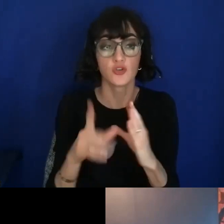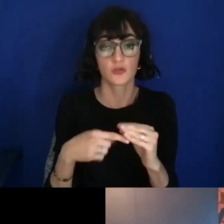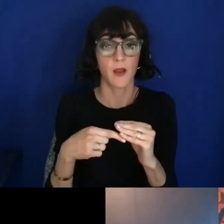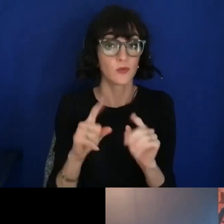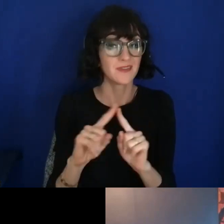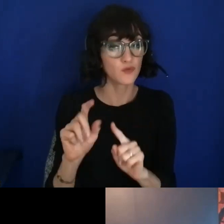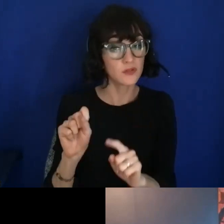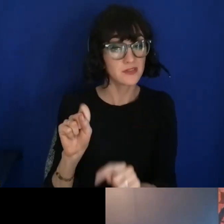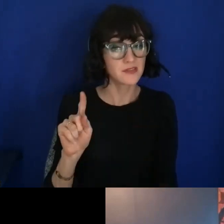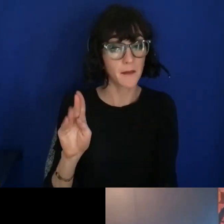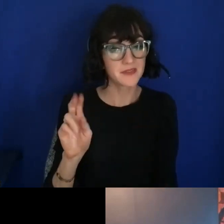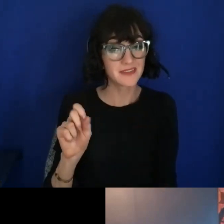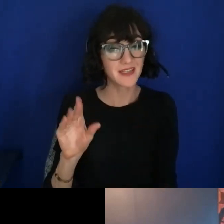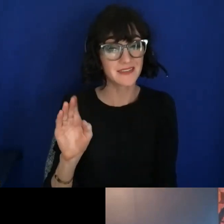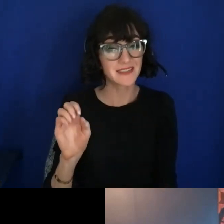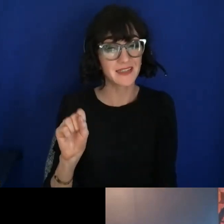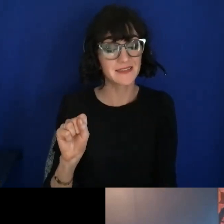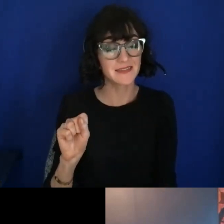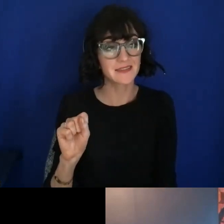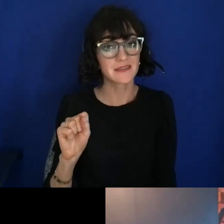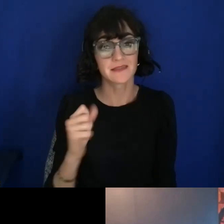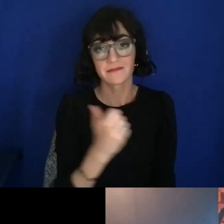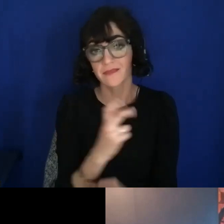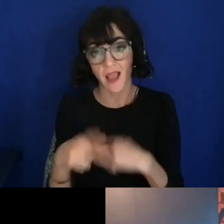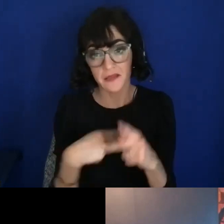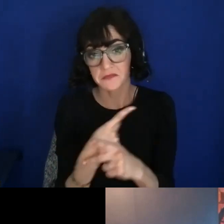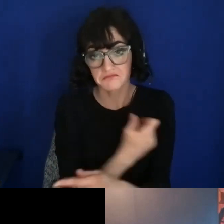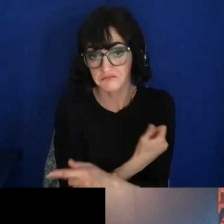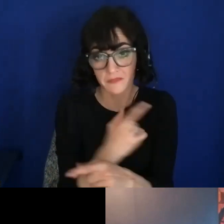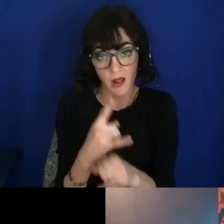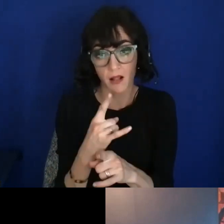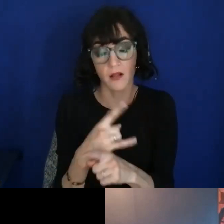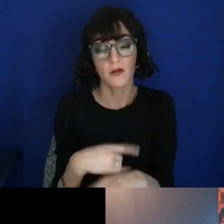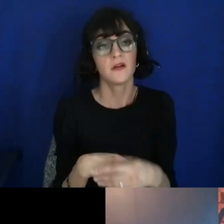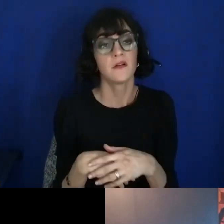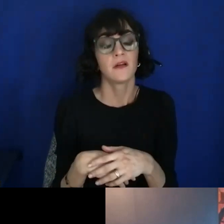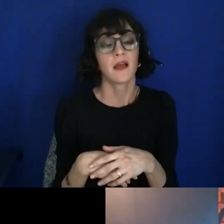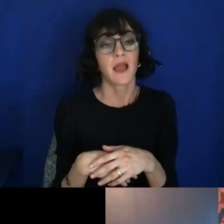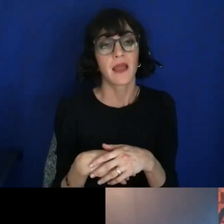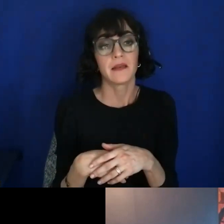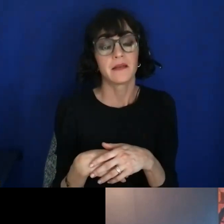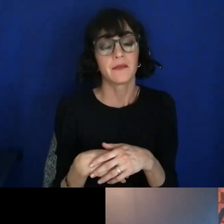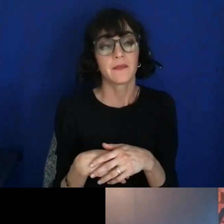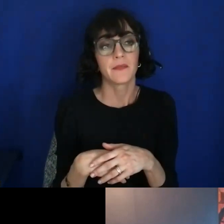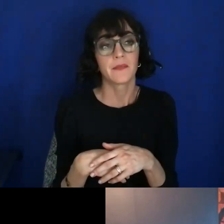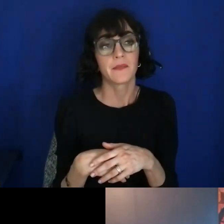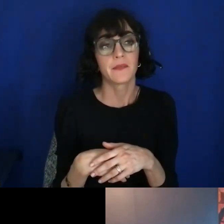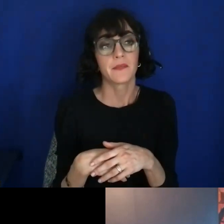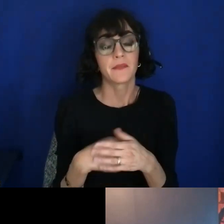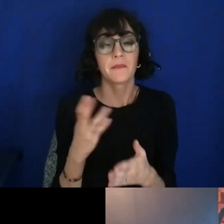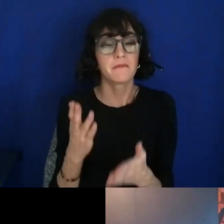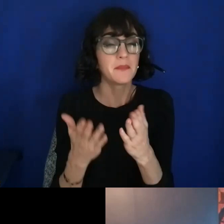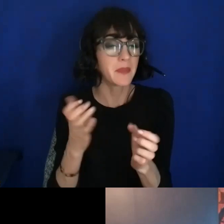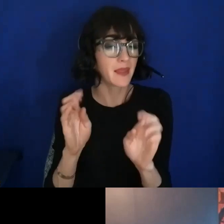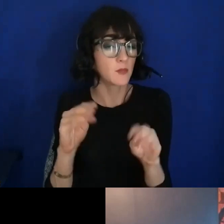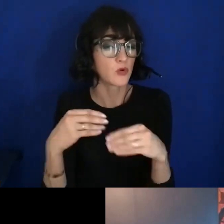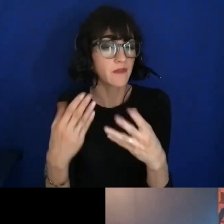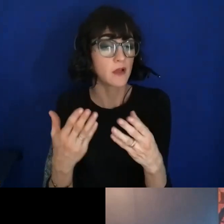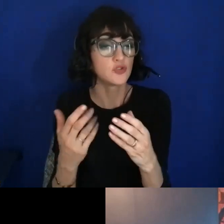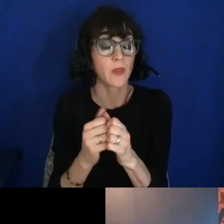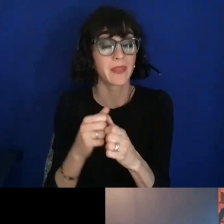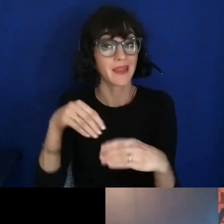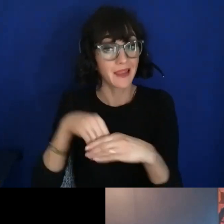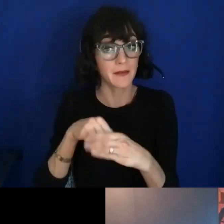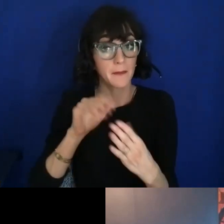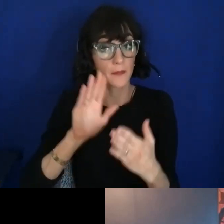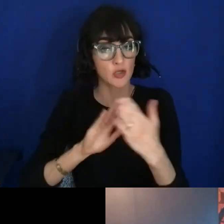um maybe even be able to provide you with a naloxone in person naloxone administration